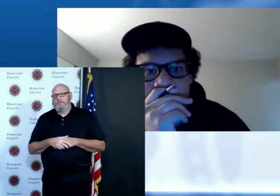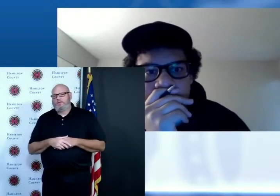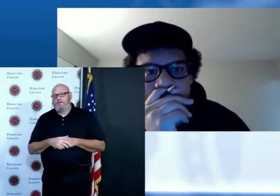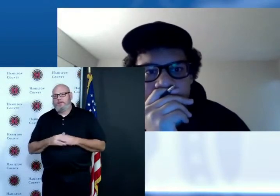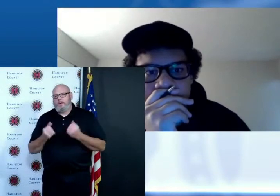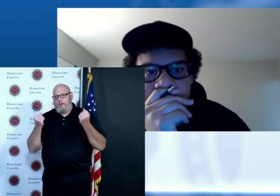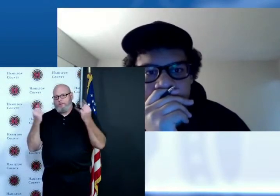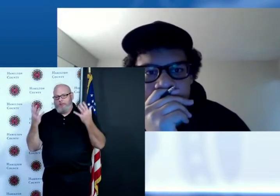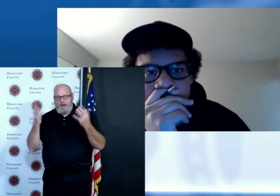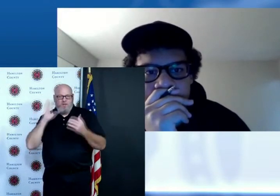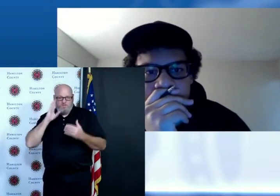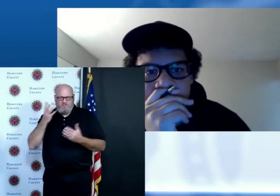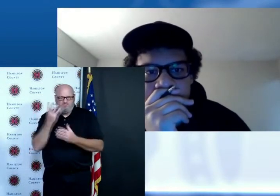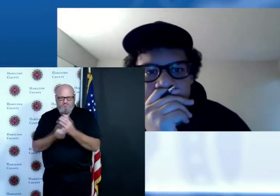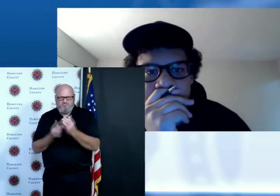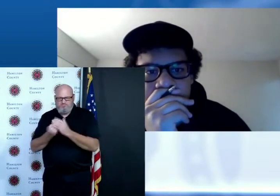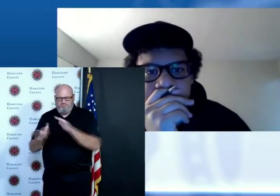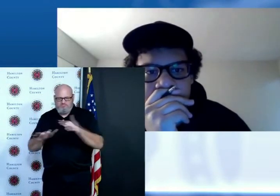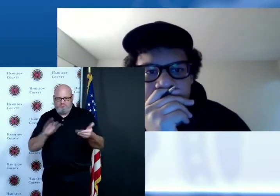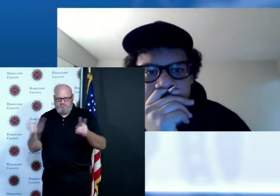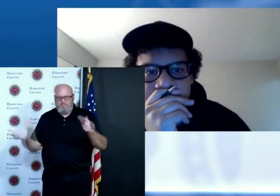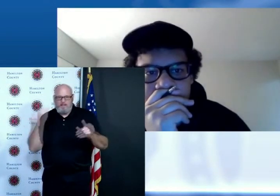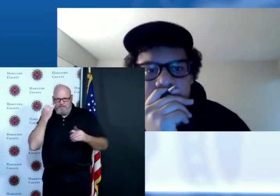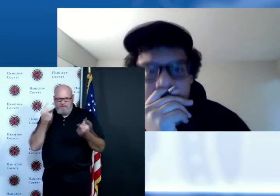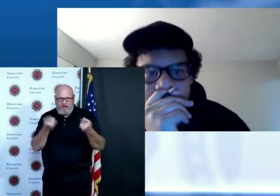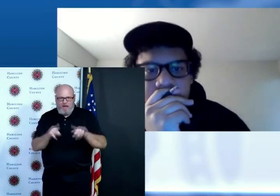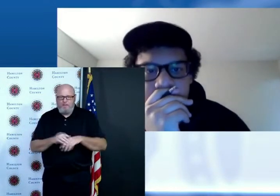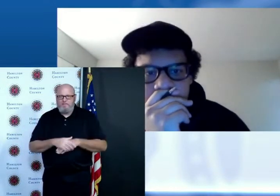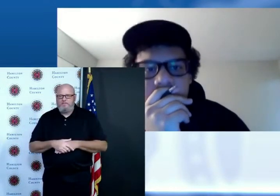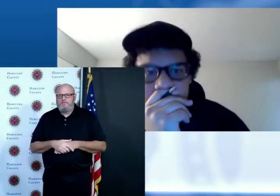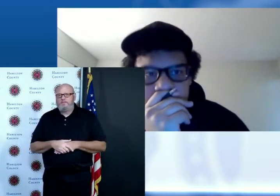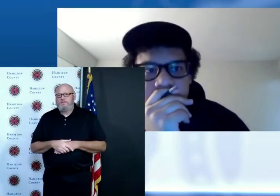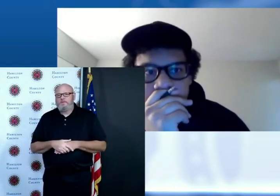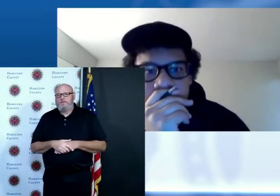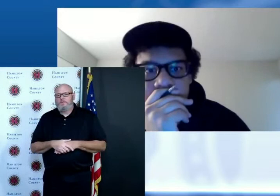of illness has really been probably over many many weeks potentially even over a month or two